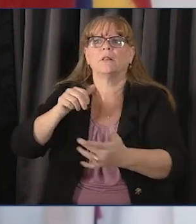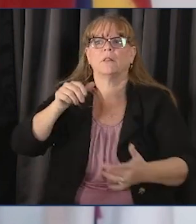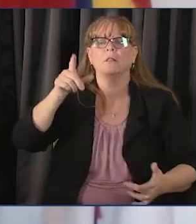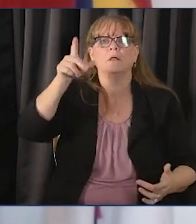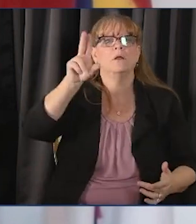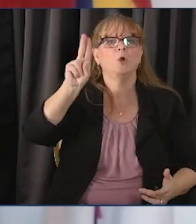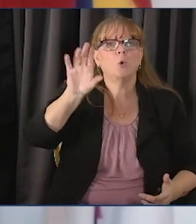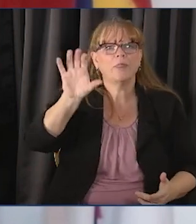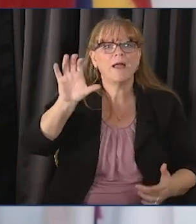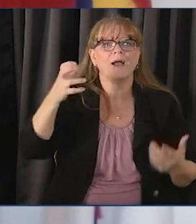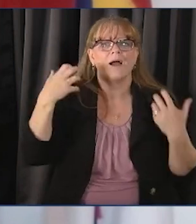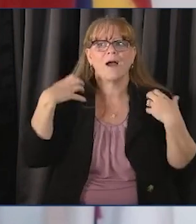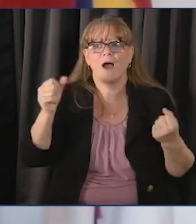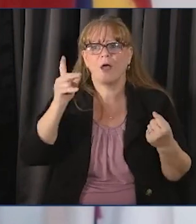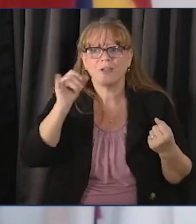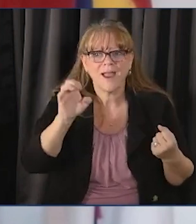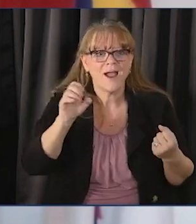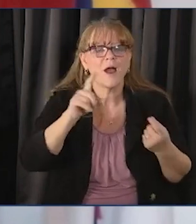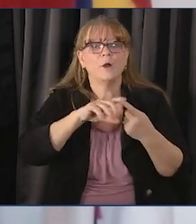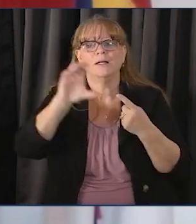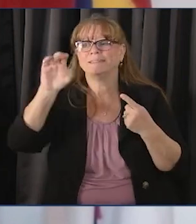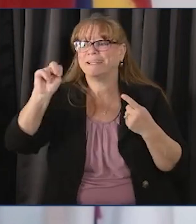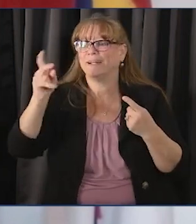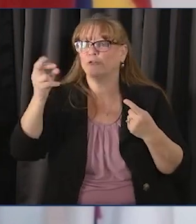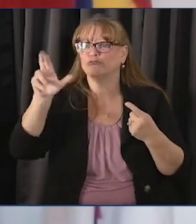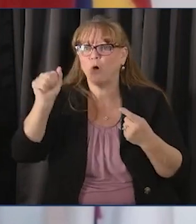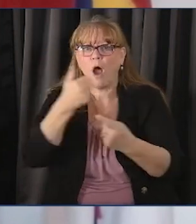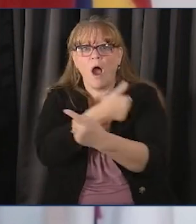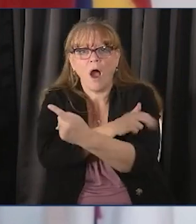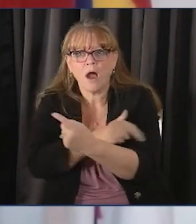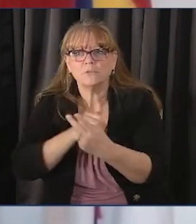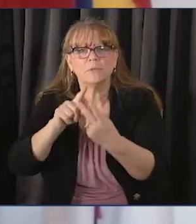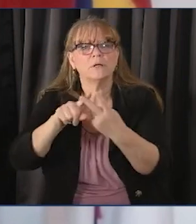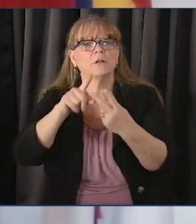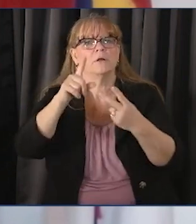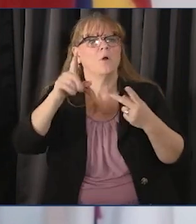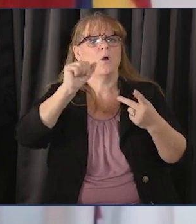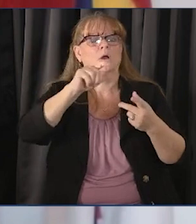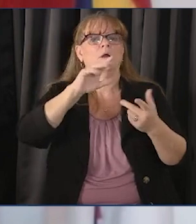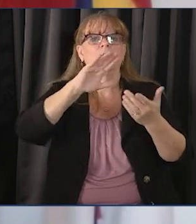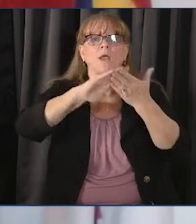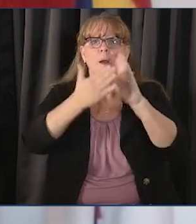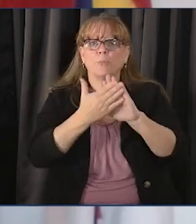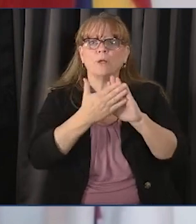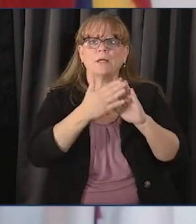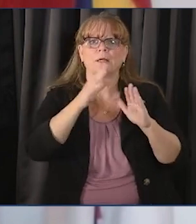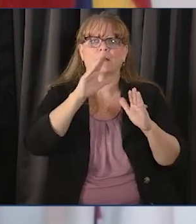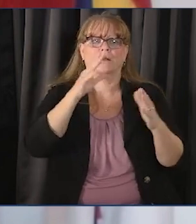like denver health around equity and we also looked at stand-up clinics to serve those